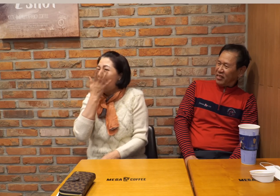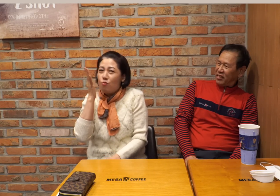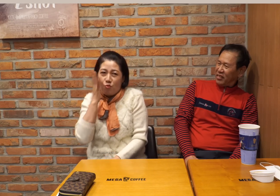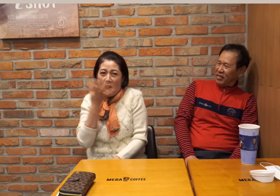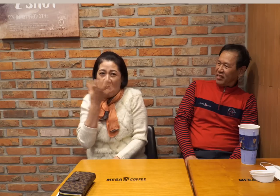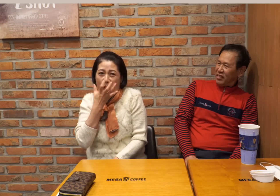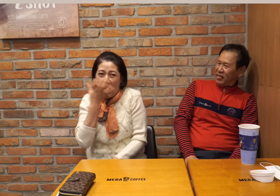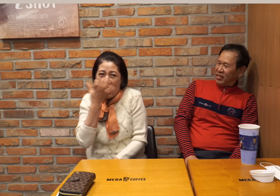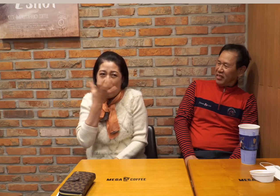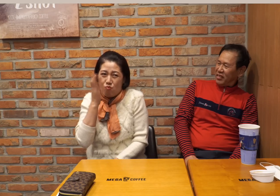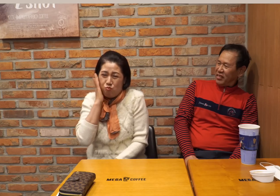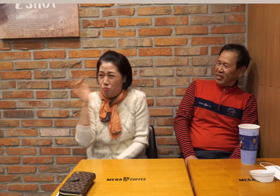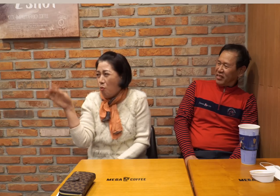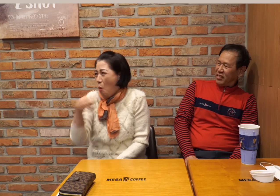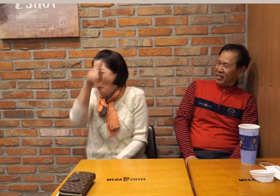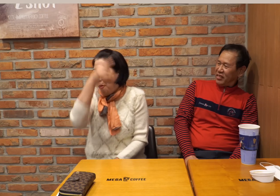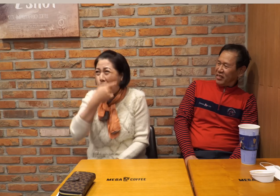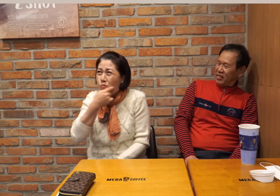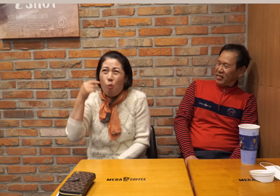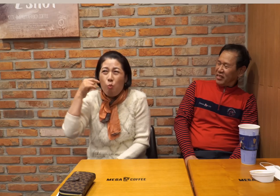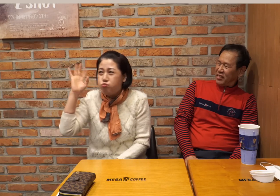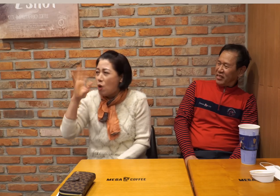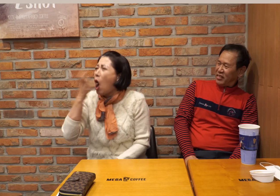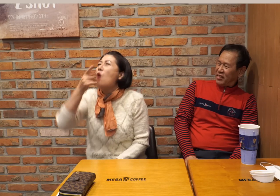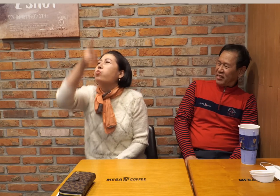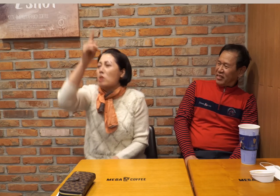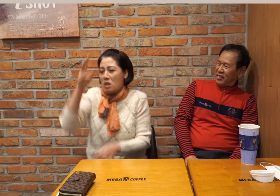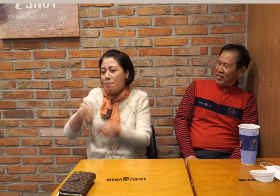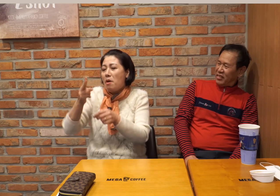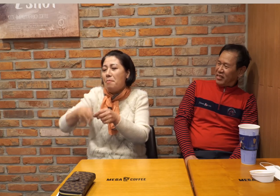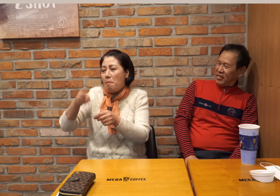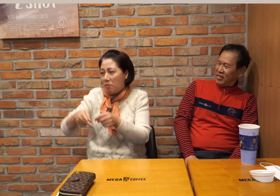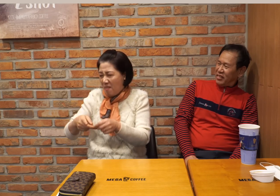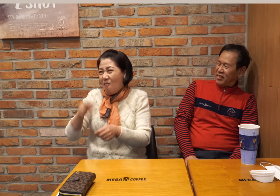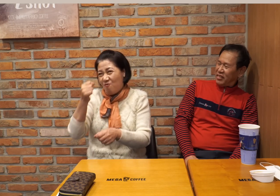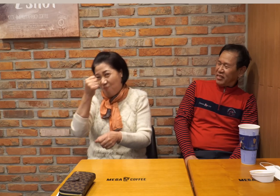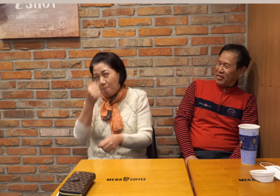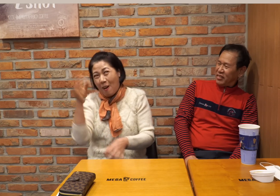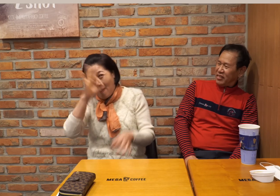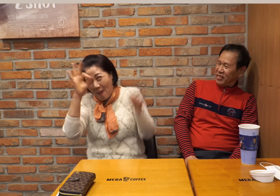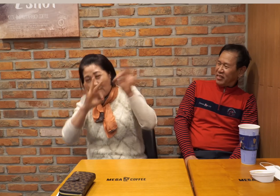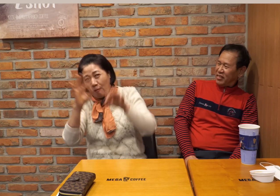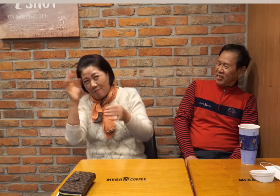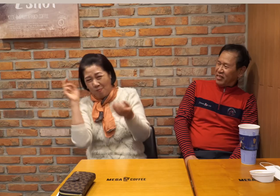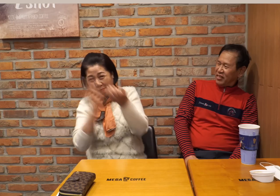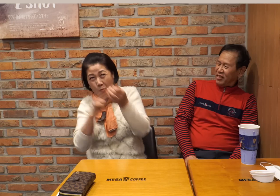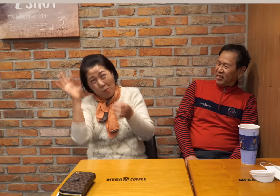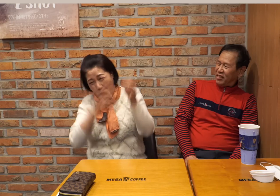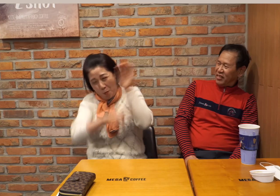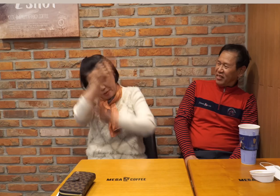That man is a hearing people, but he is a scumbag. My mom was very angry and she said